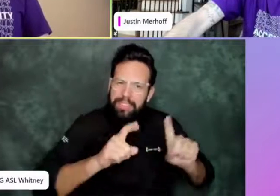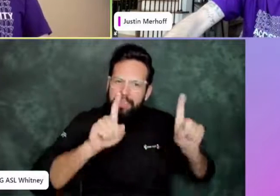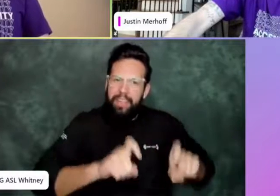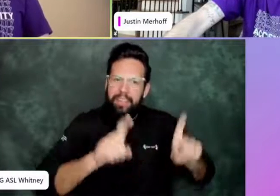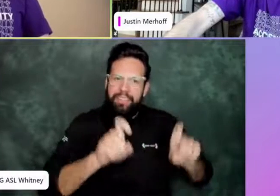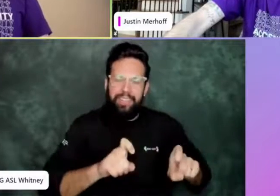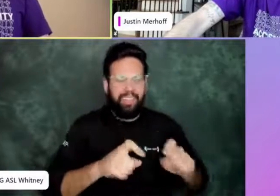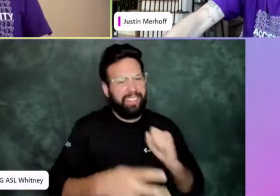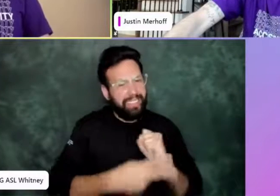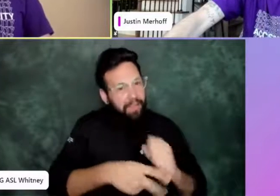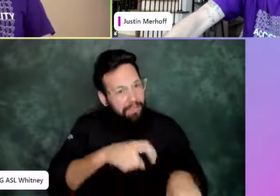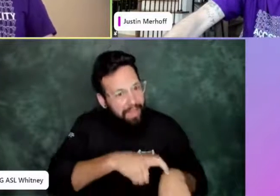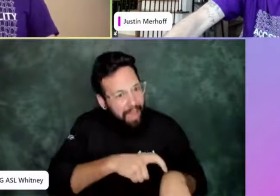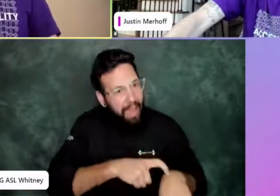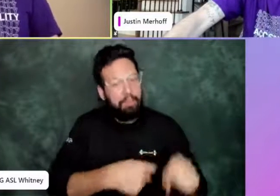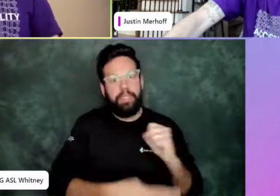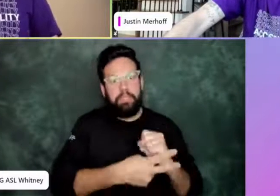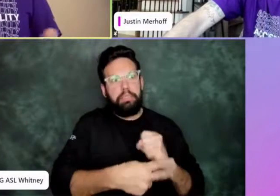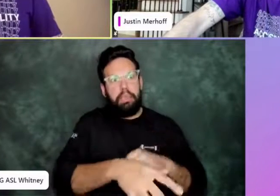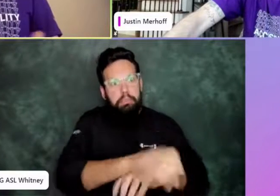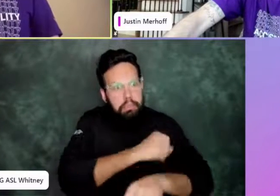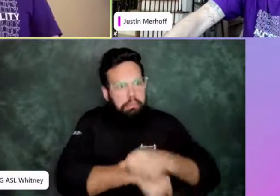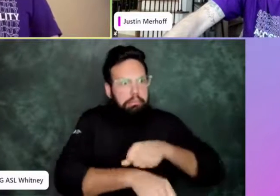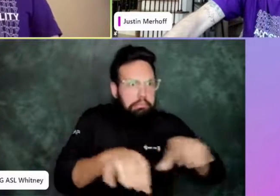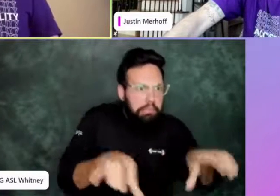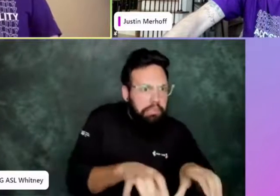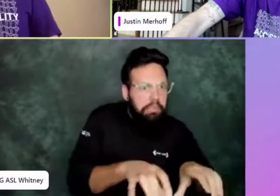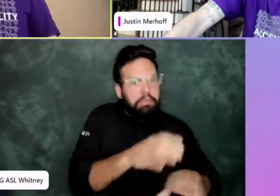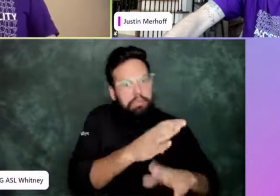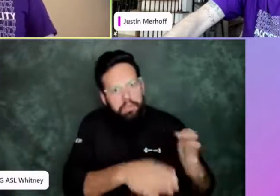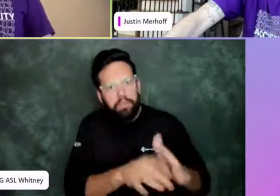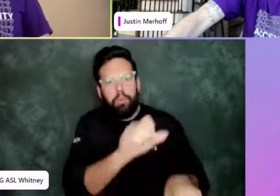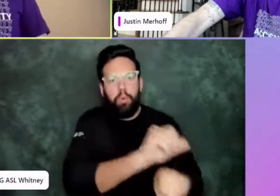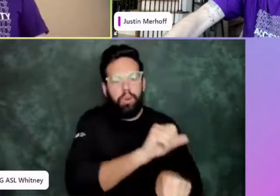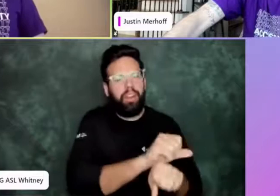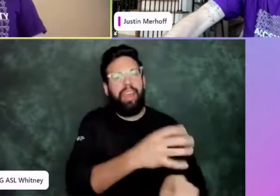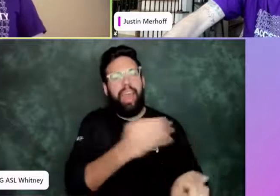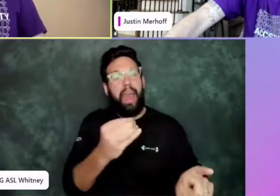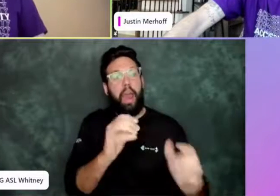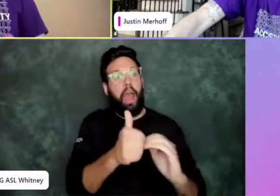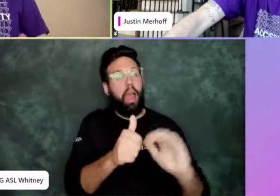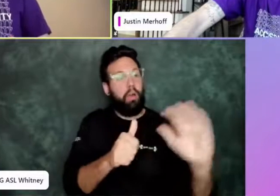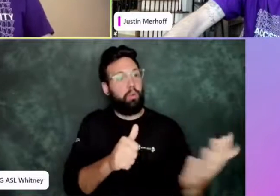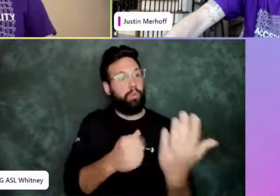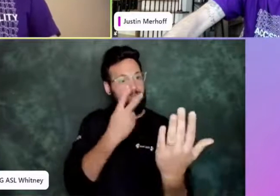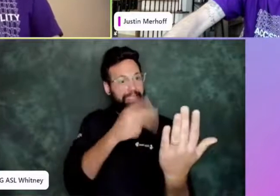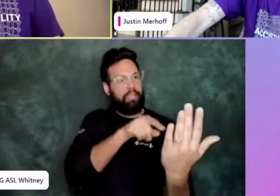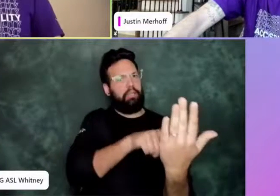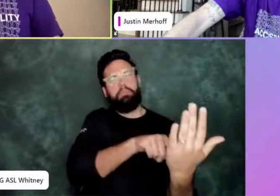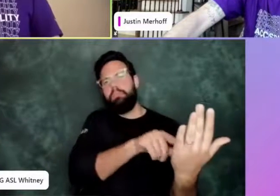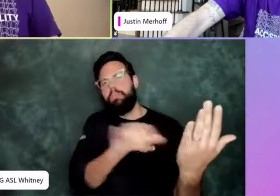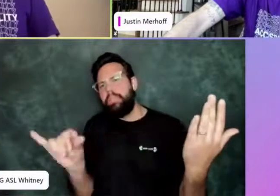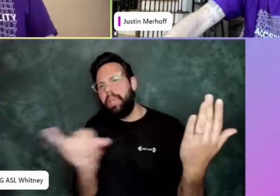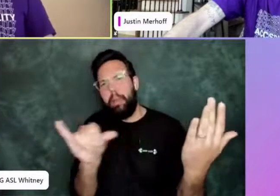that the browser sees. That being said, you do need to do more manual testing on top of that to get to 100% issue coverage.